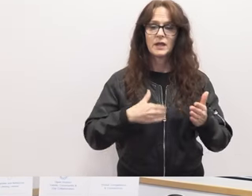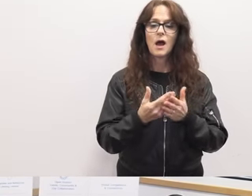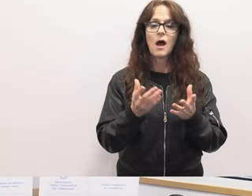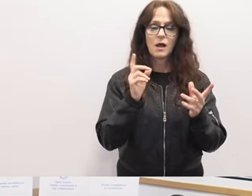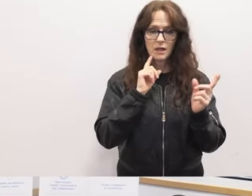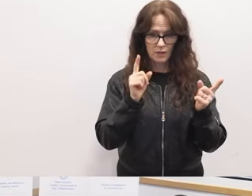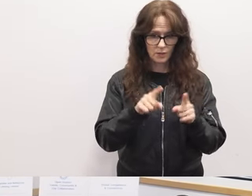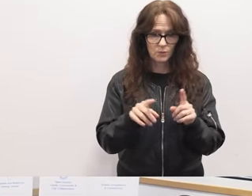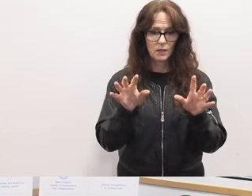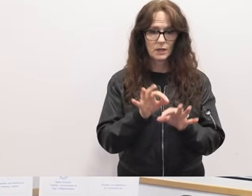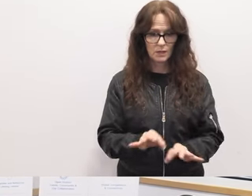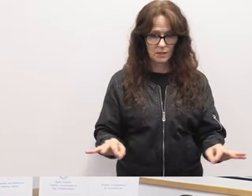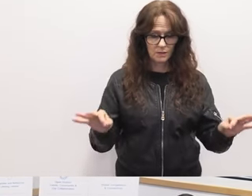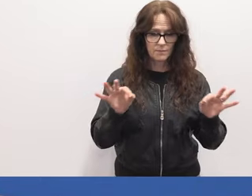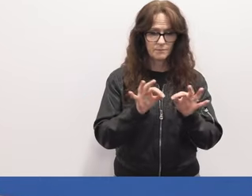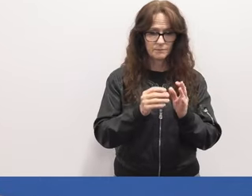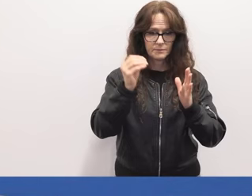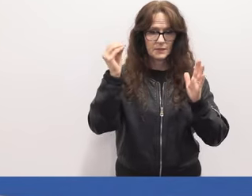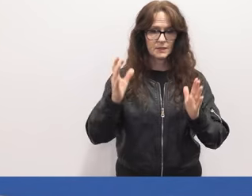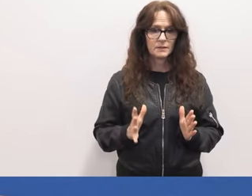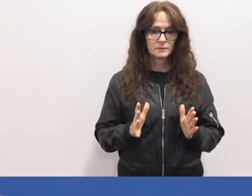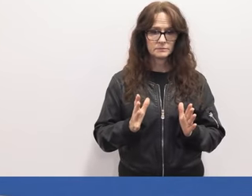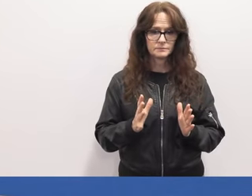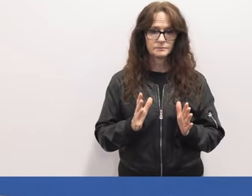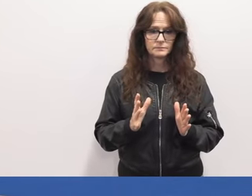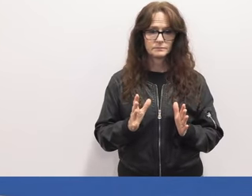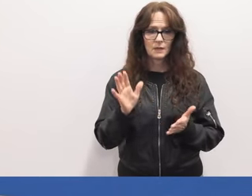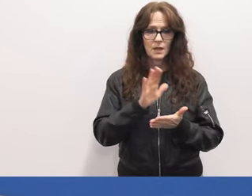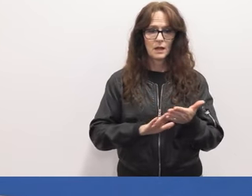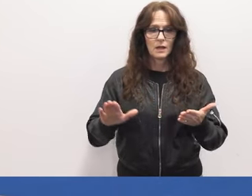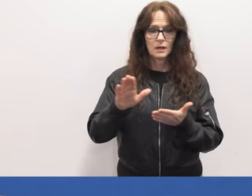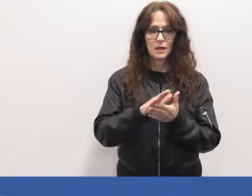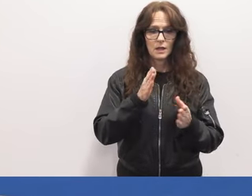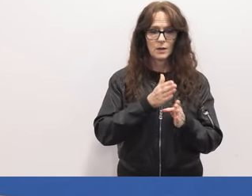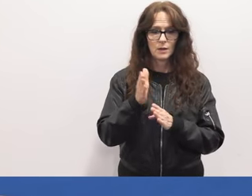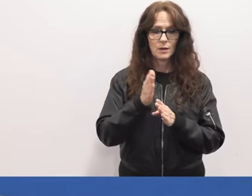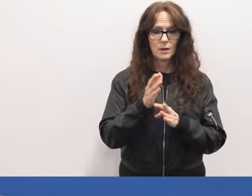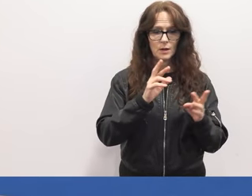of having our students college and career ready.